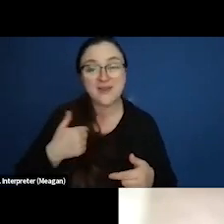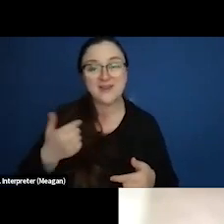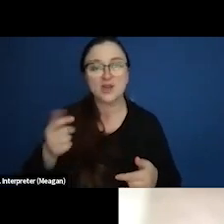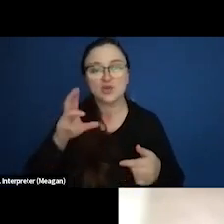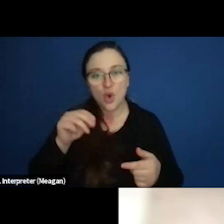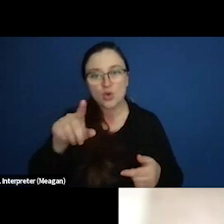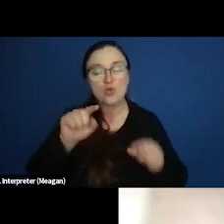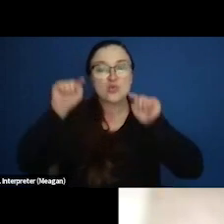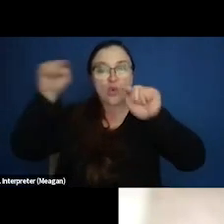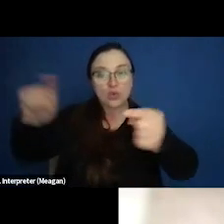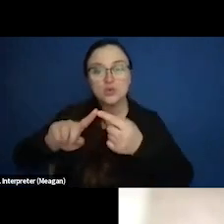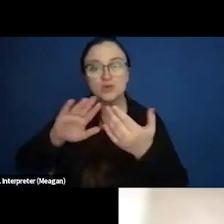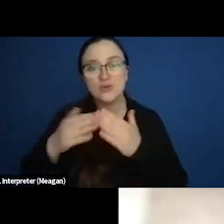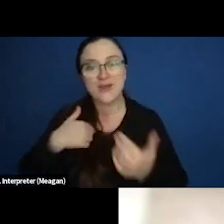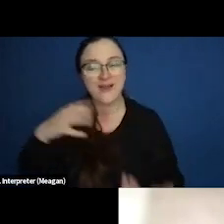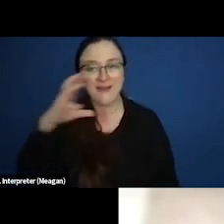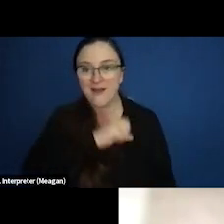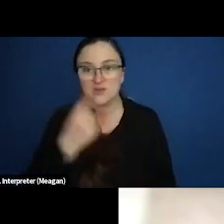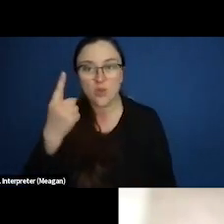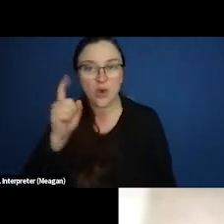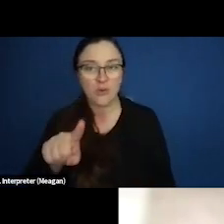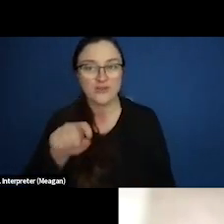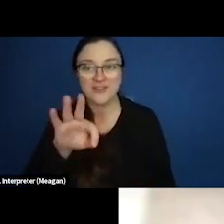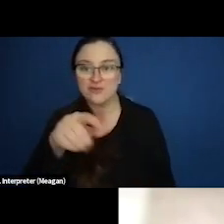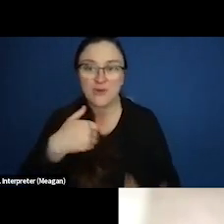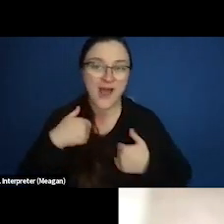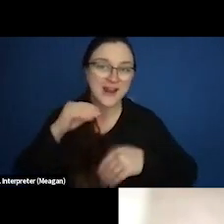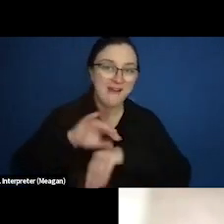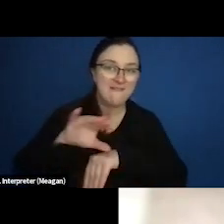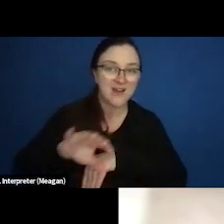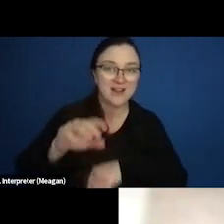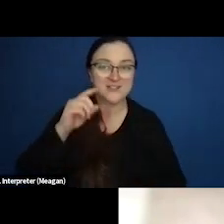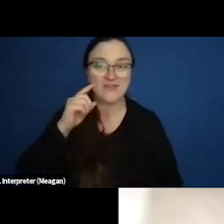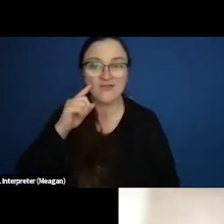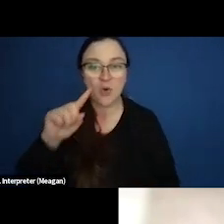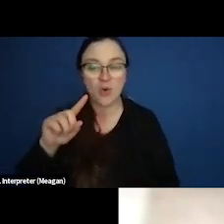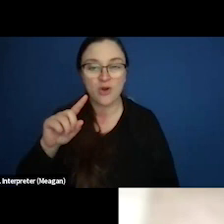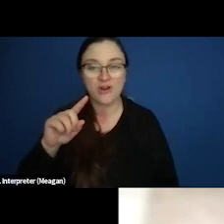I guess one question I have to you is, like, if you had advice for today's audience,